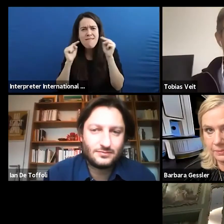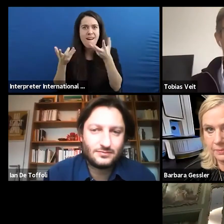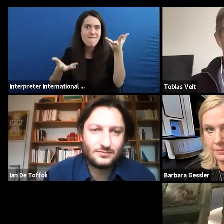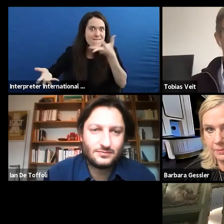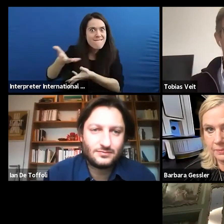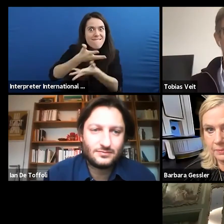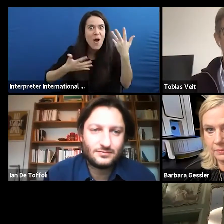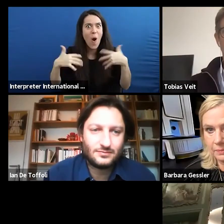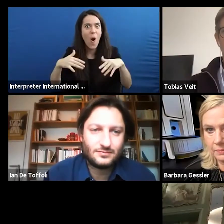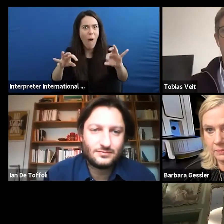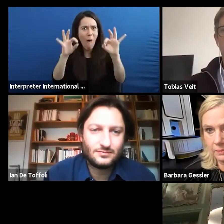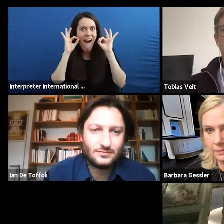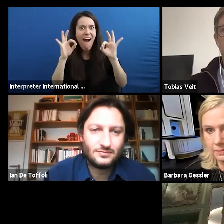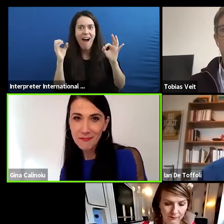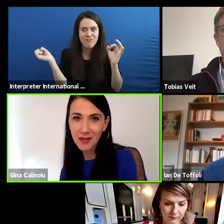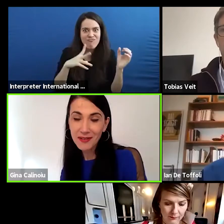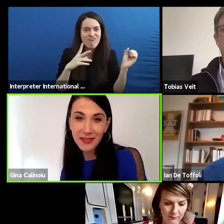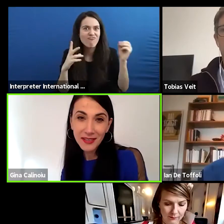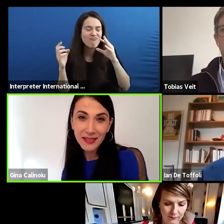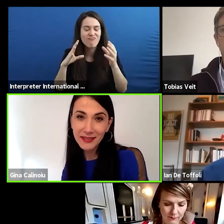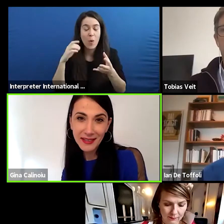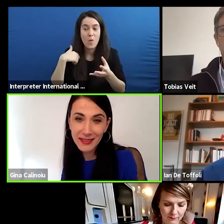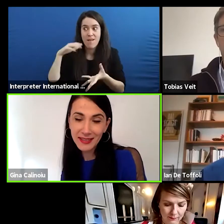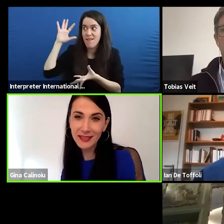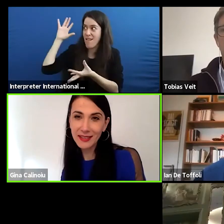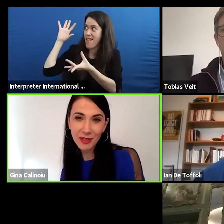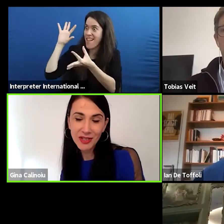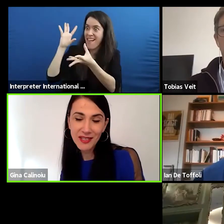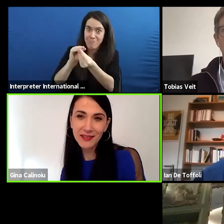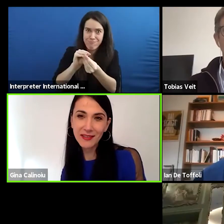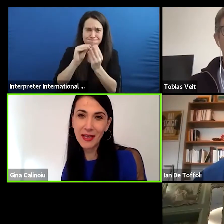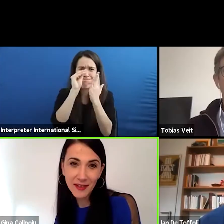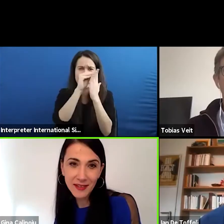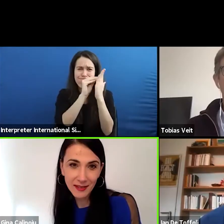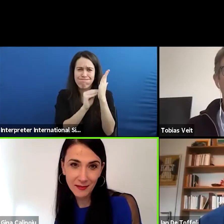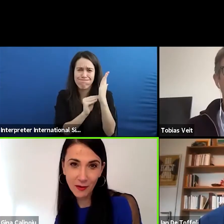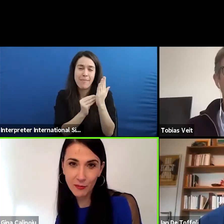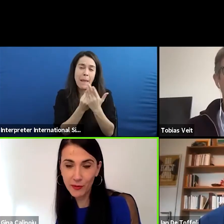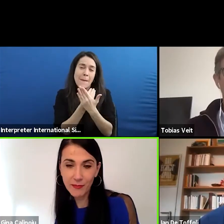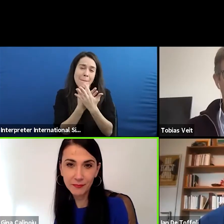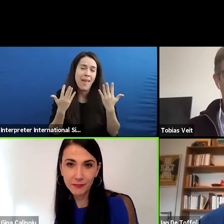Forum considering the density, the richness, the diversity of our programme